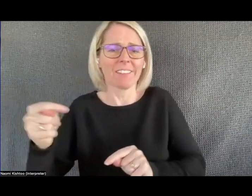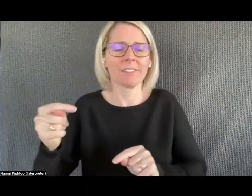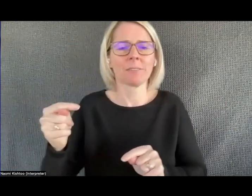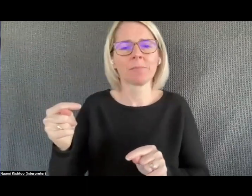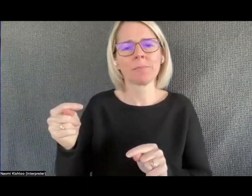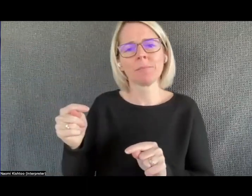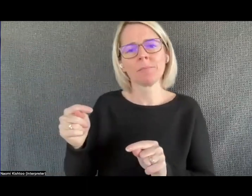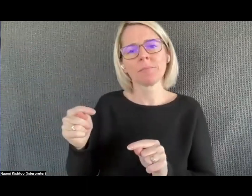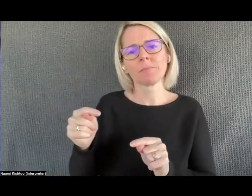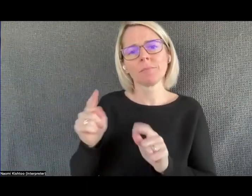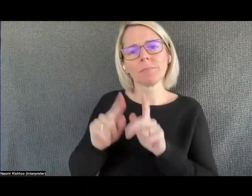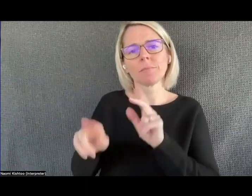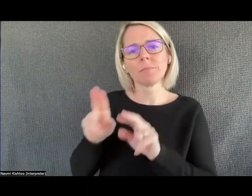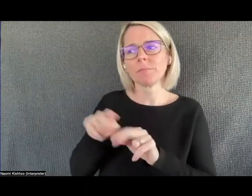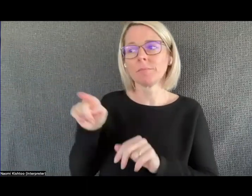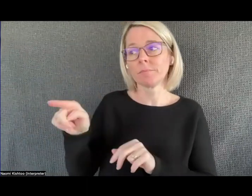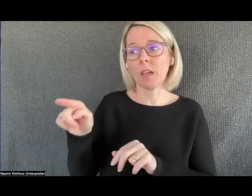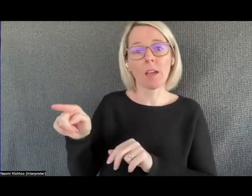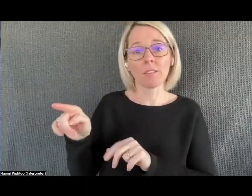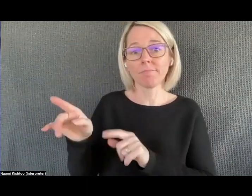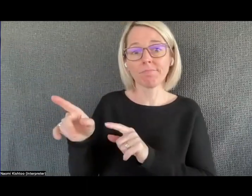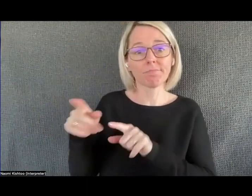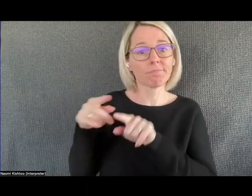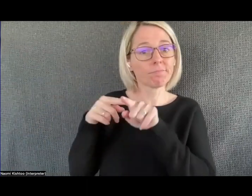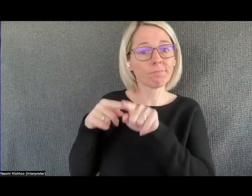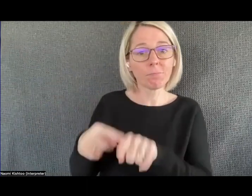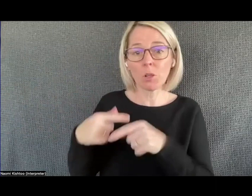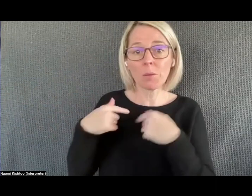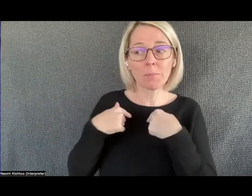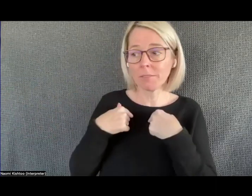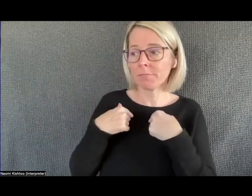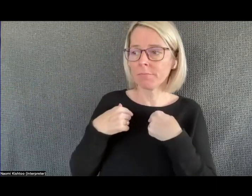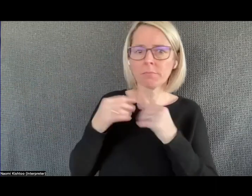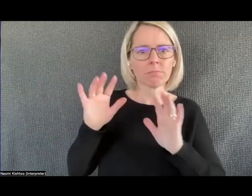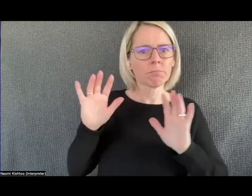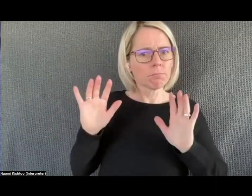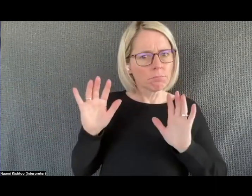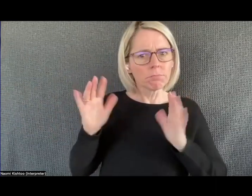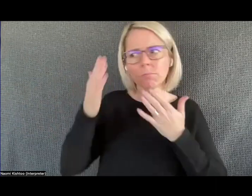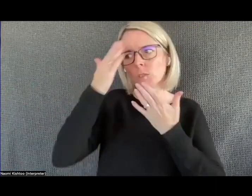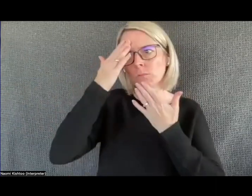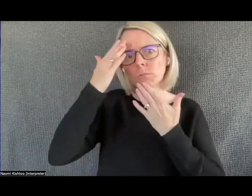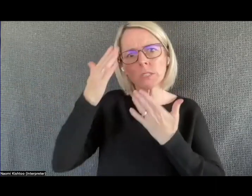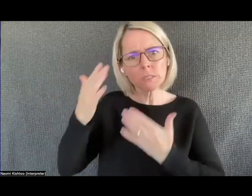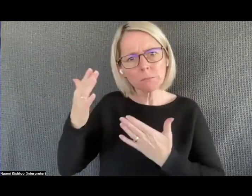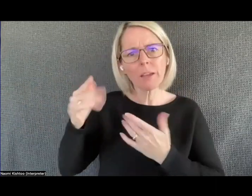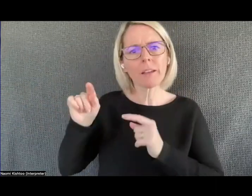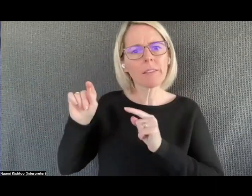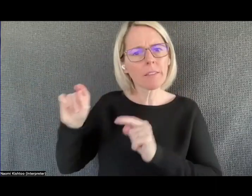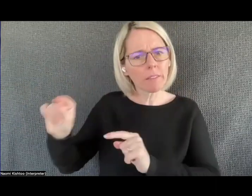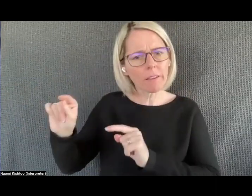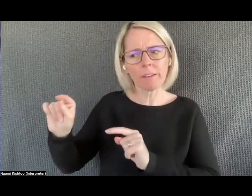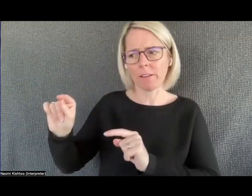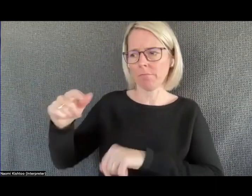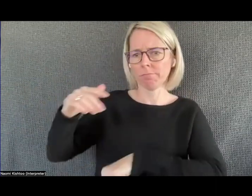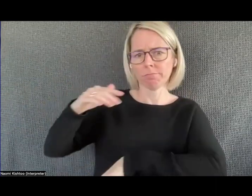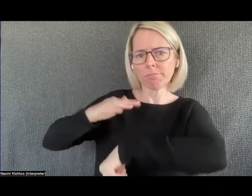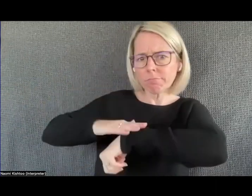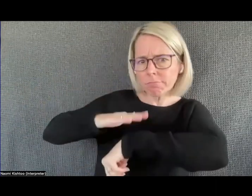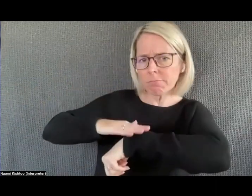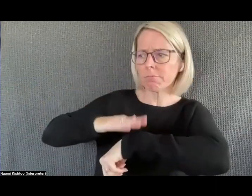person is not following you there, respect their need to explore that object in a different way,